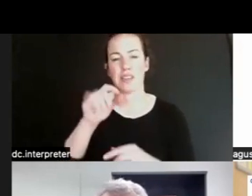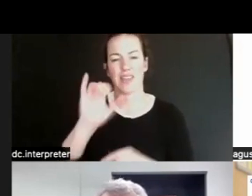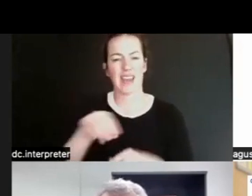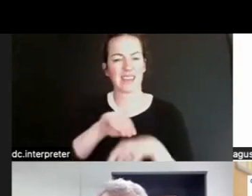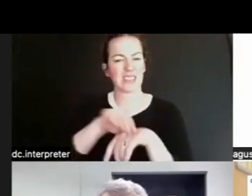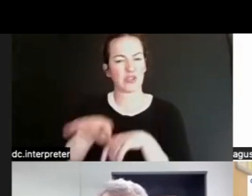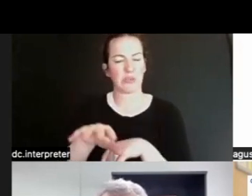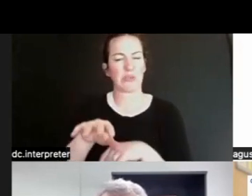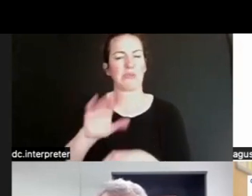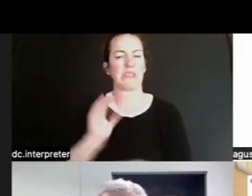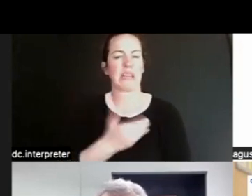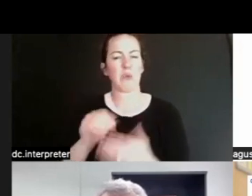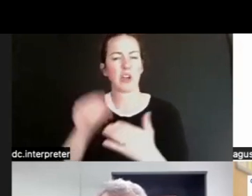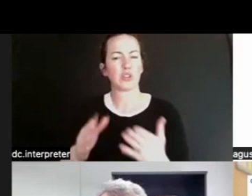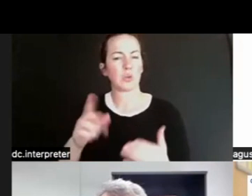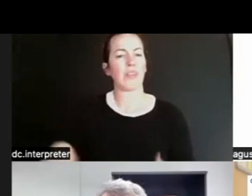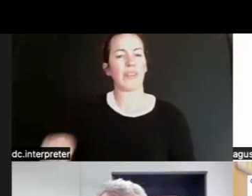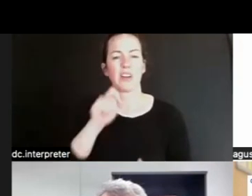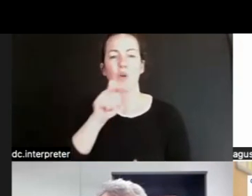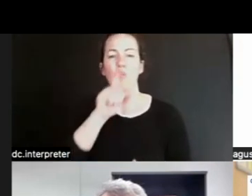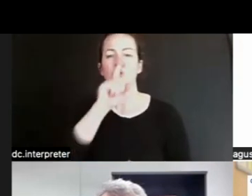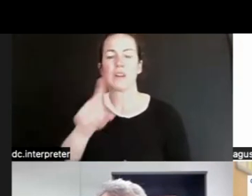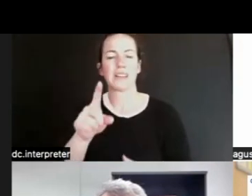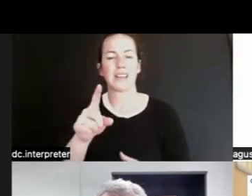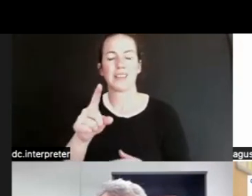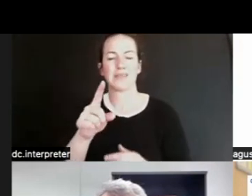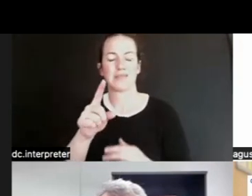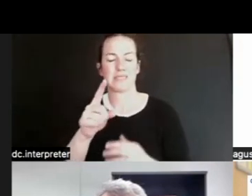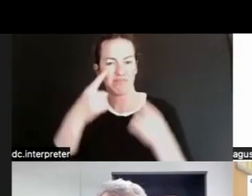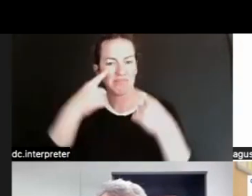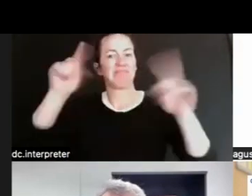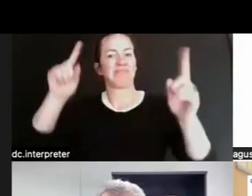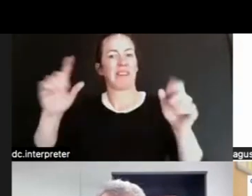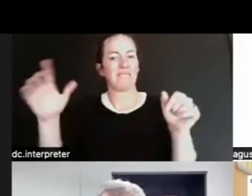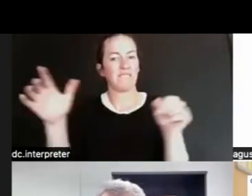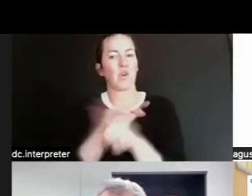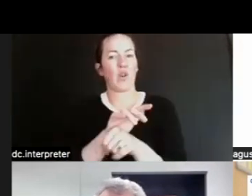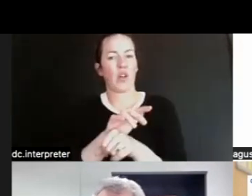students not being able to really reach their their full potential academically and and you